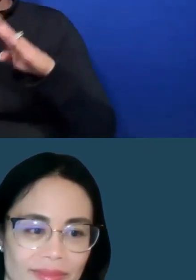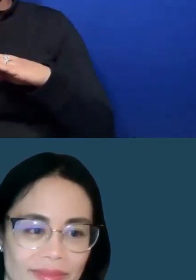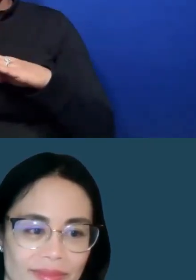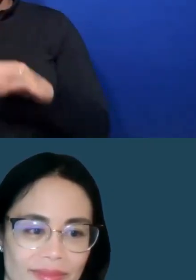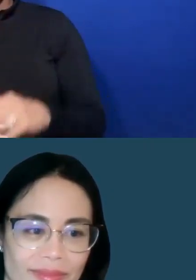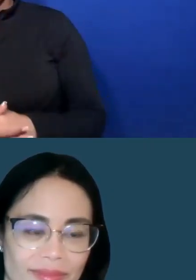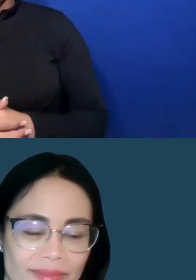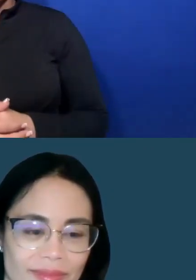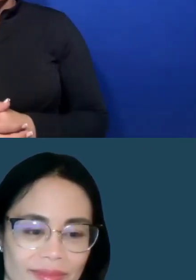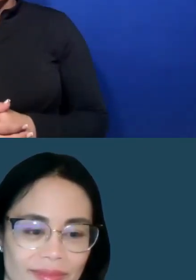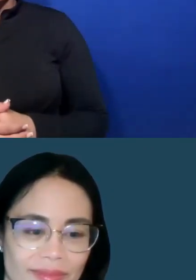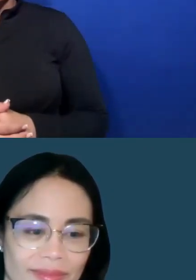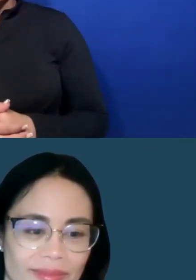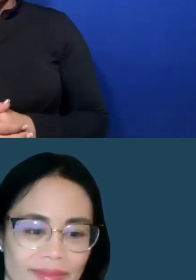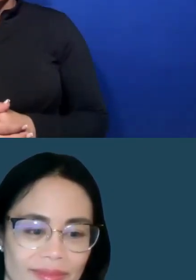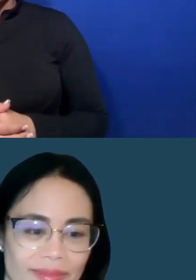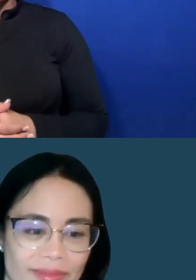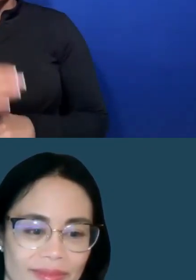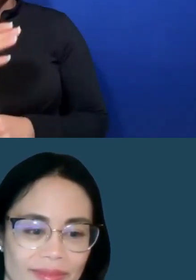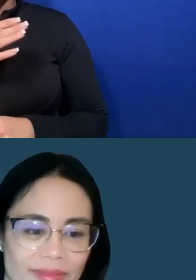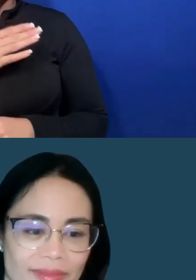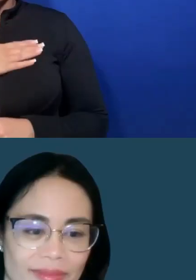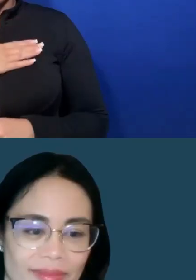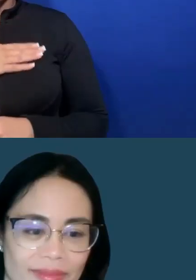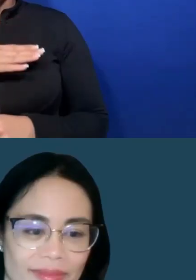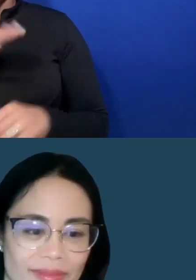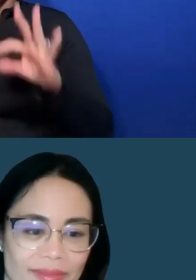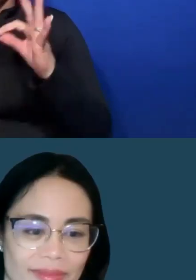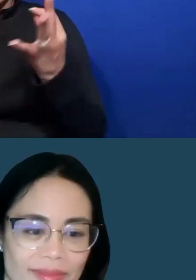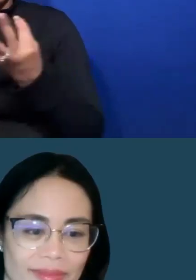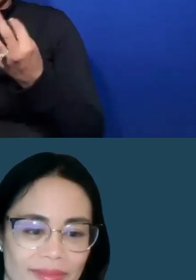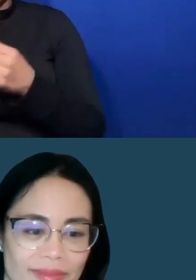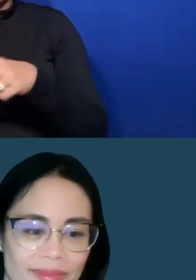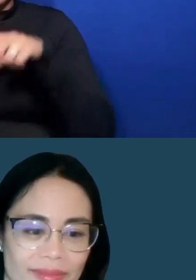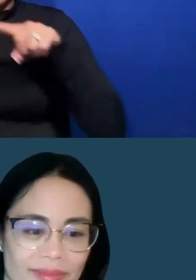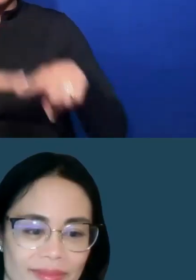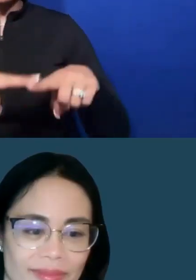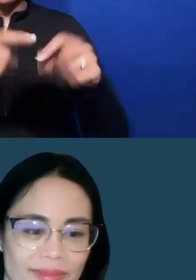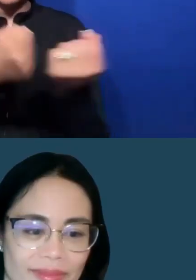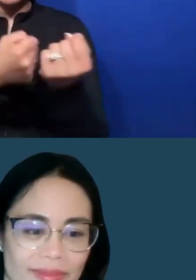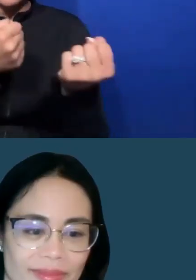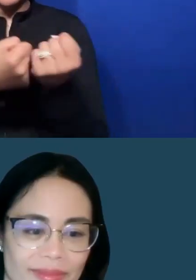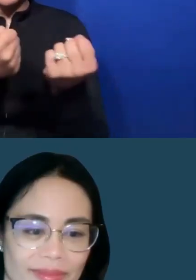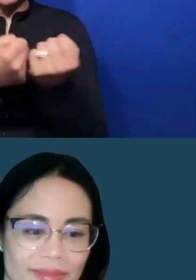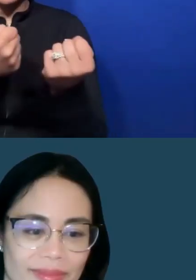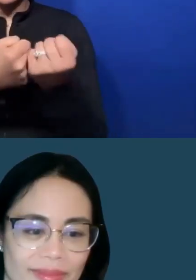caregiver and my family relies on that on that support to